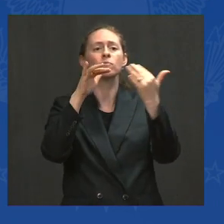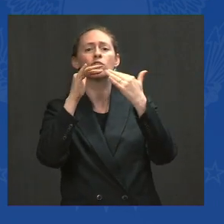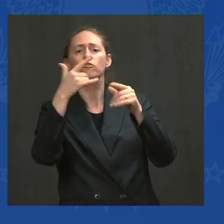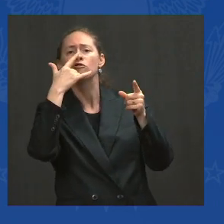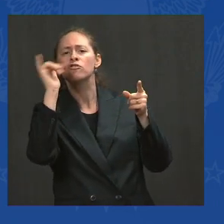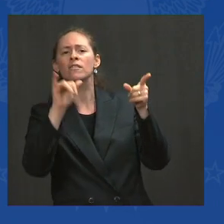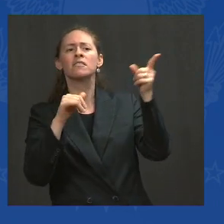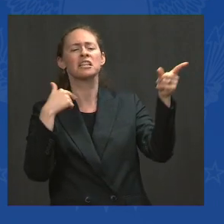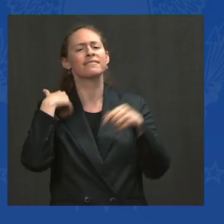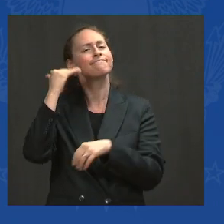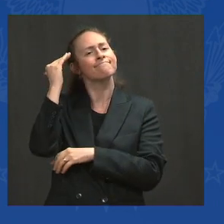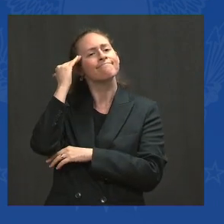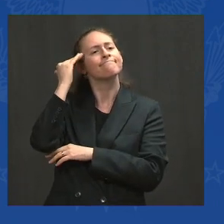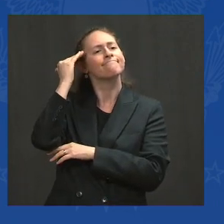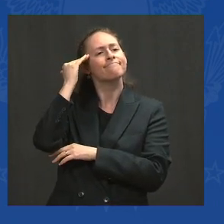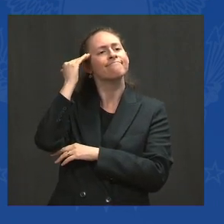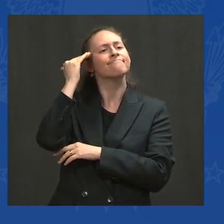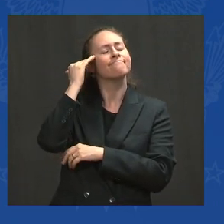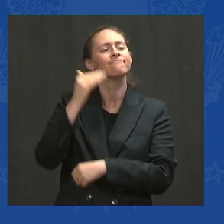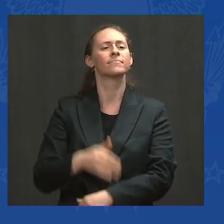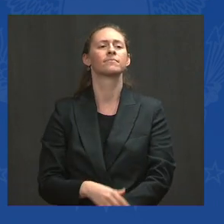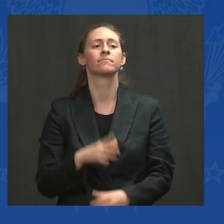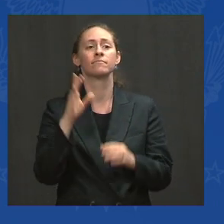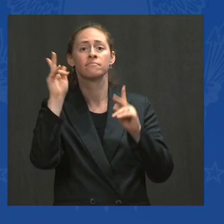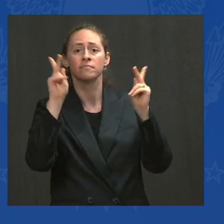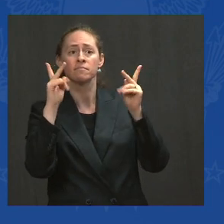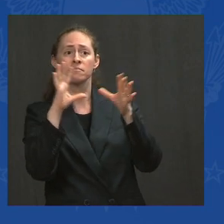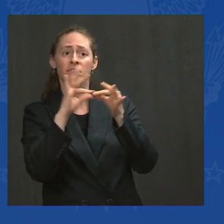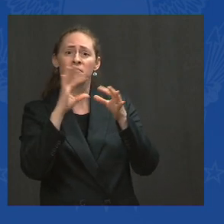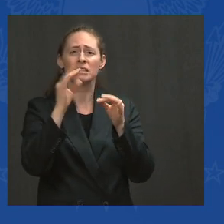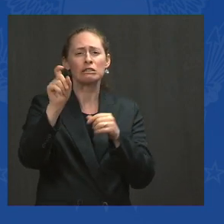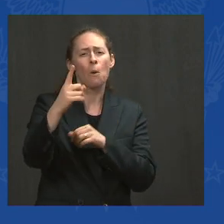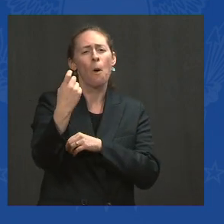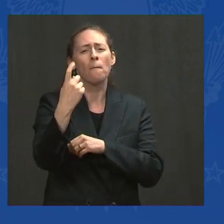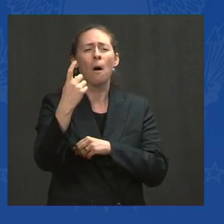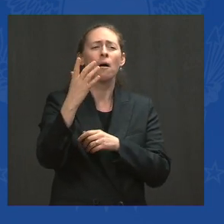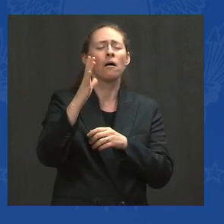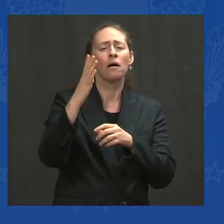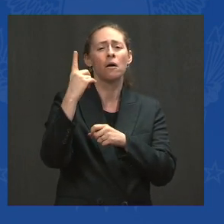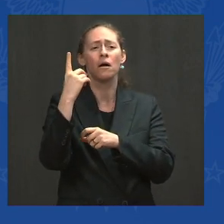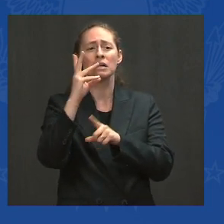just six more months or just one more year, I ask them to consider the lessons of recent history.